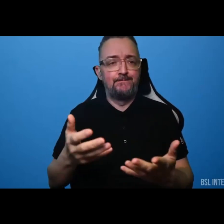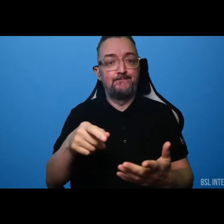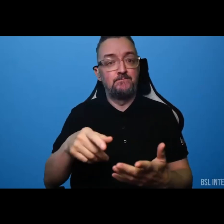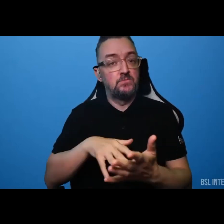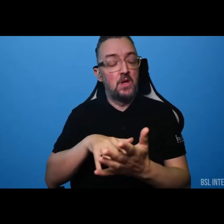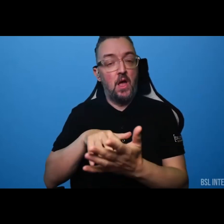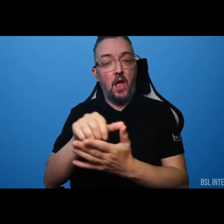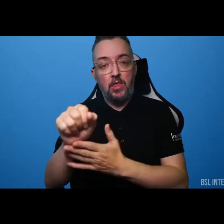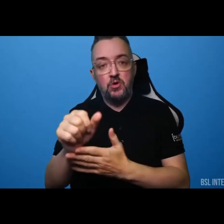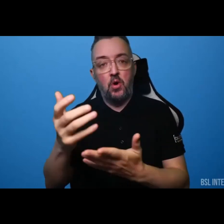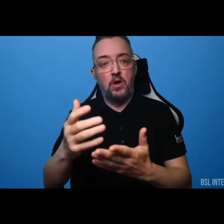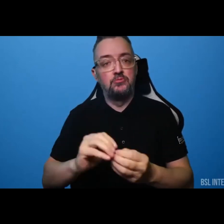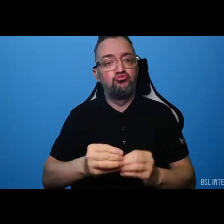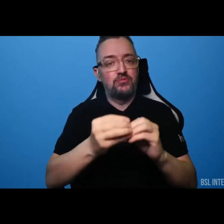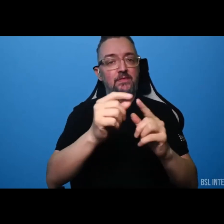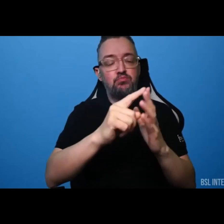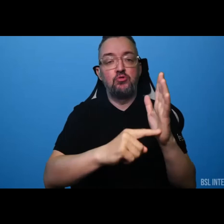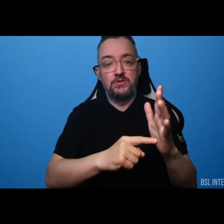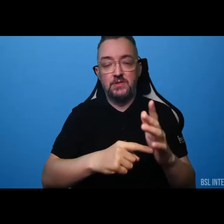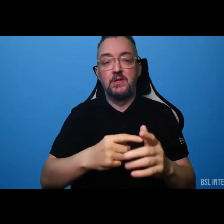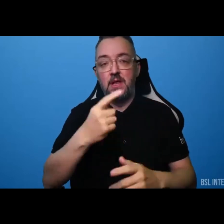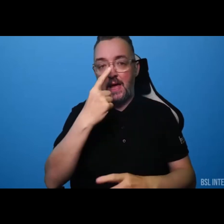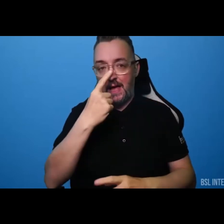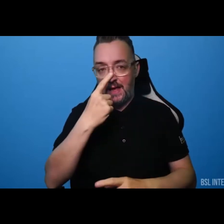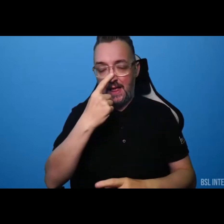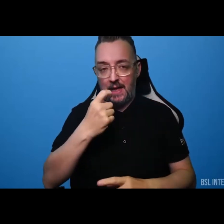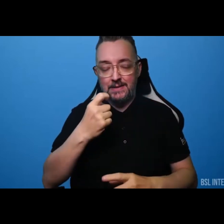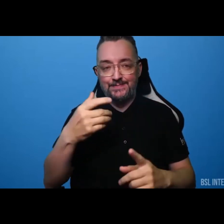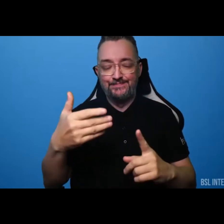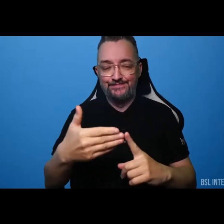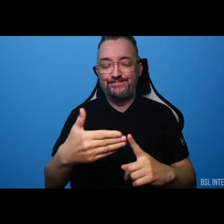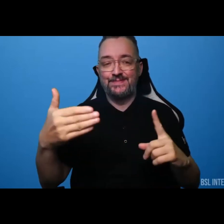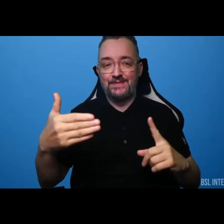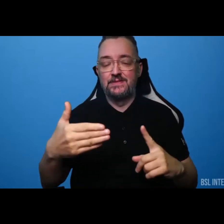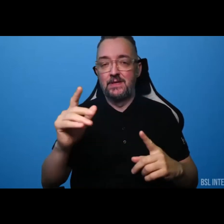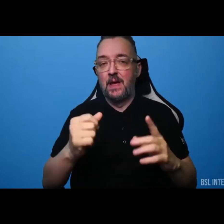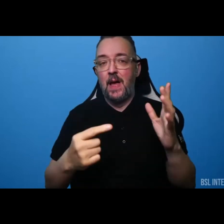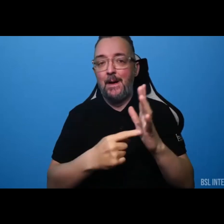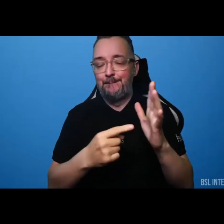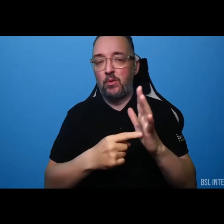and creative project can navigate and acknowledge that really important history.